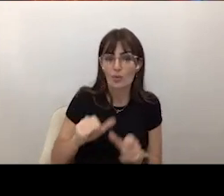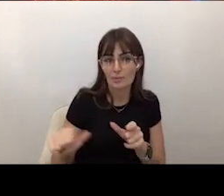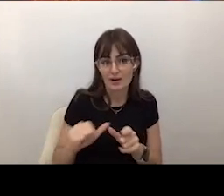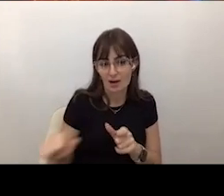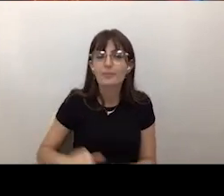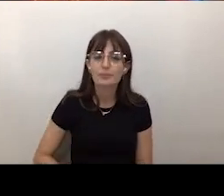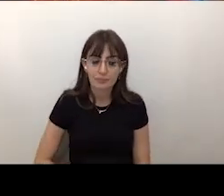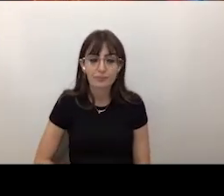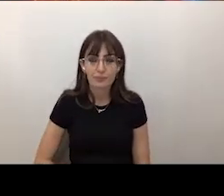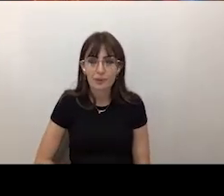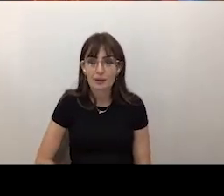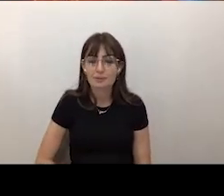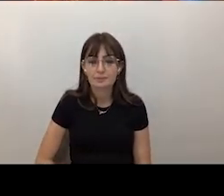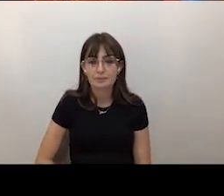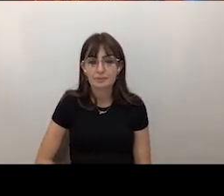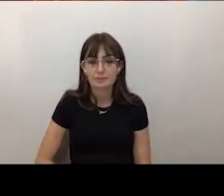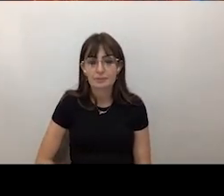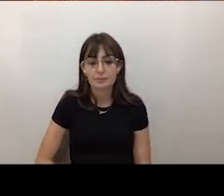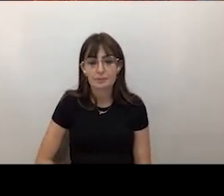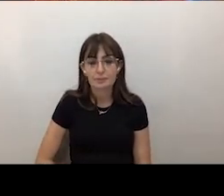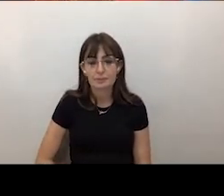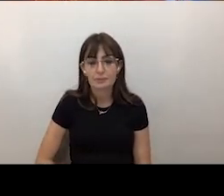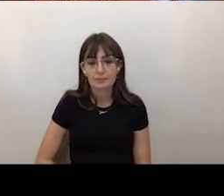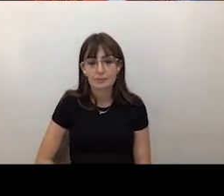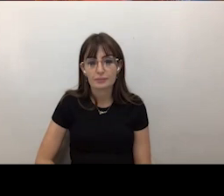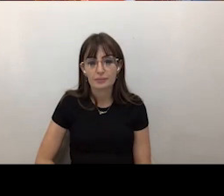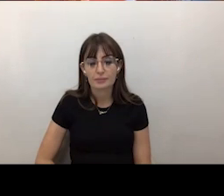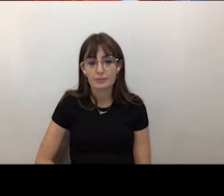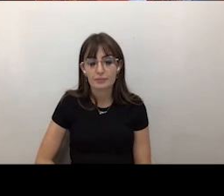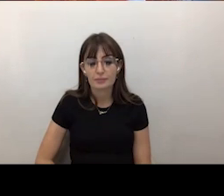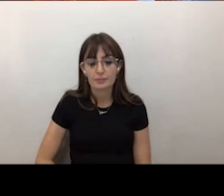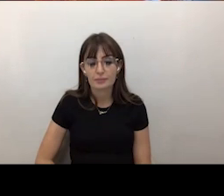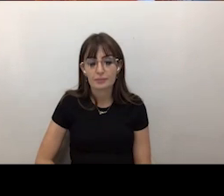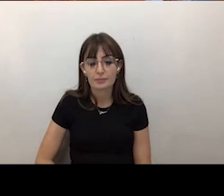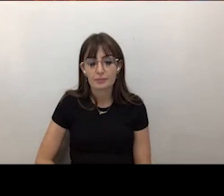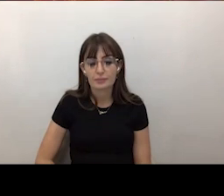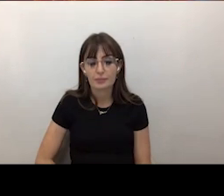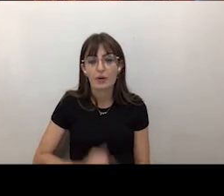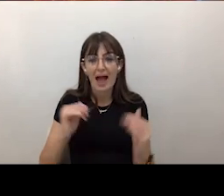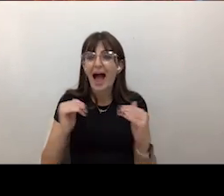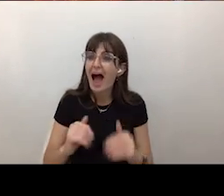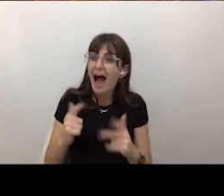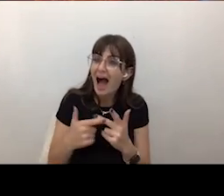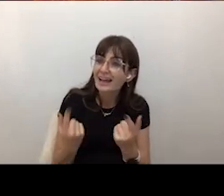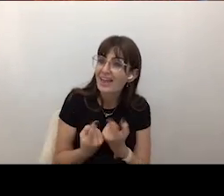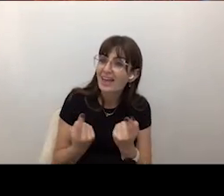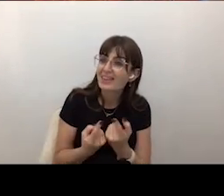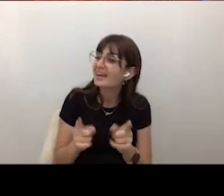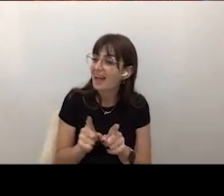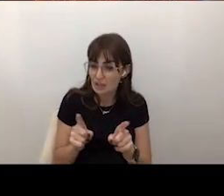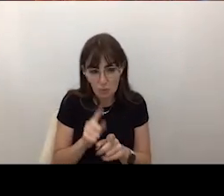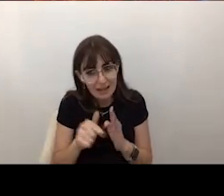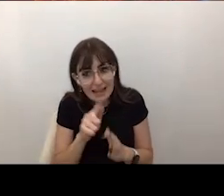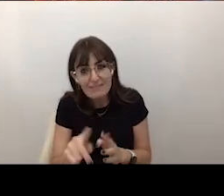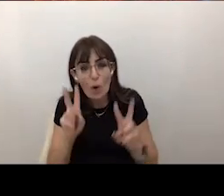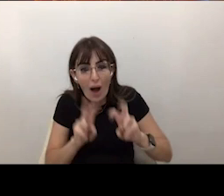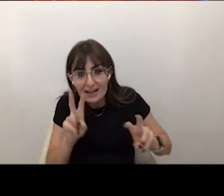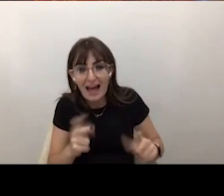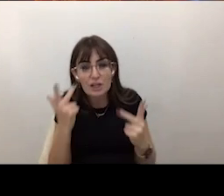Another really practical slide that I want to talk through is if your analysis shows that you